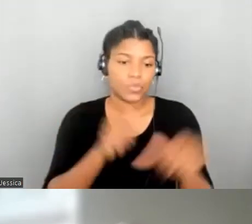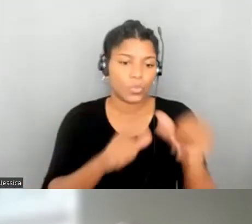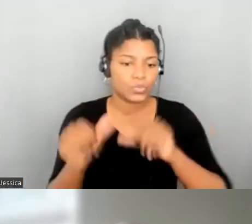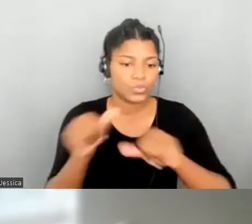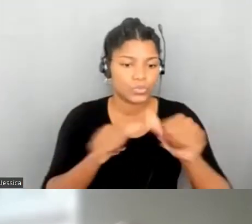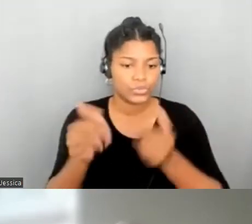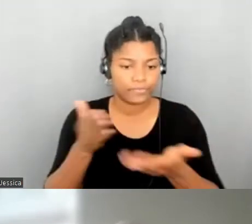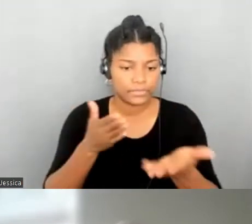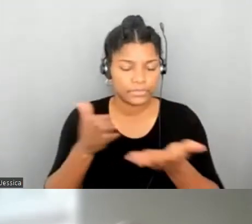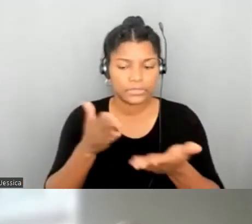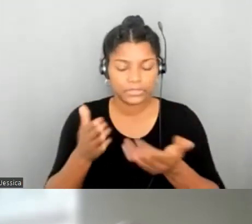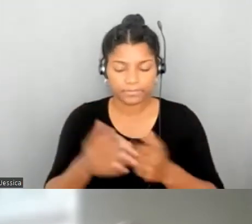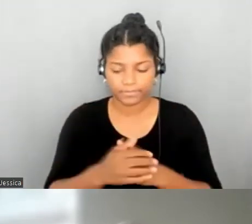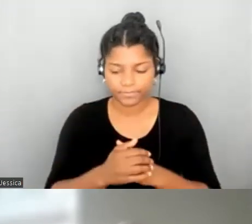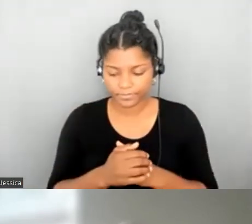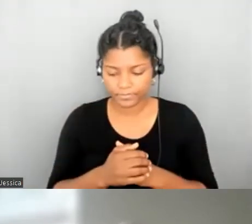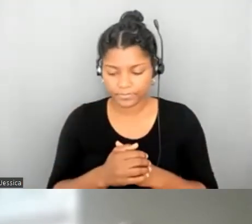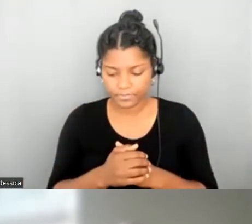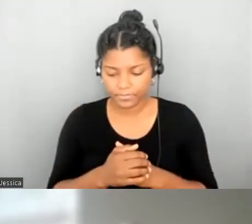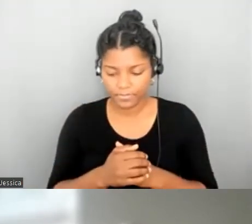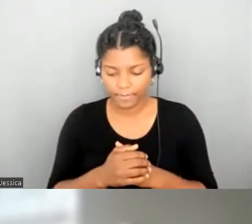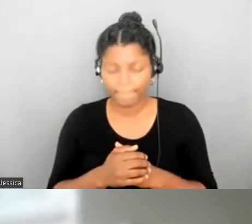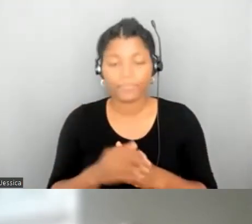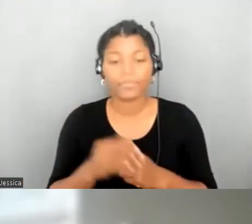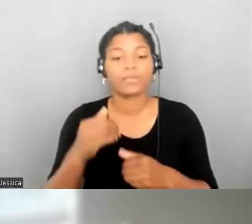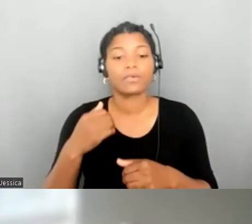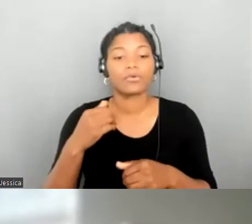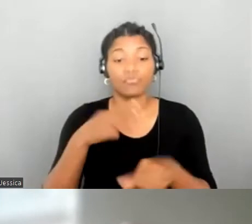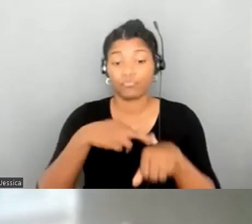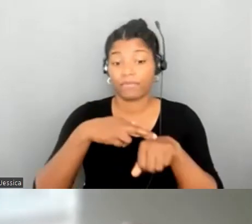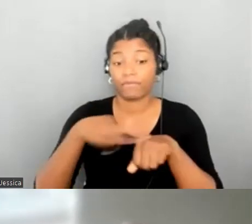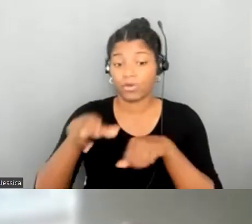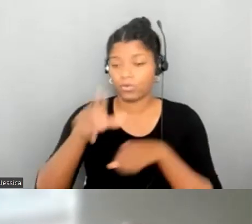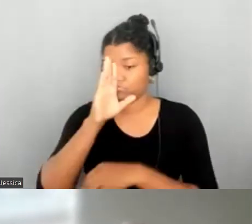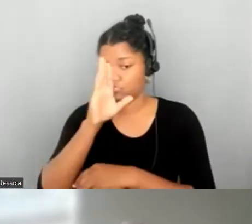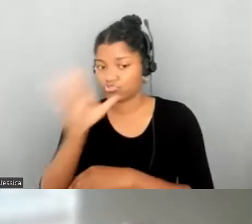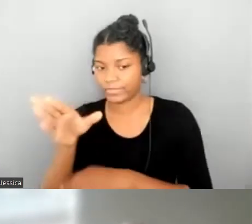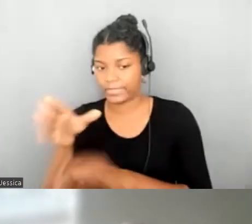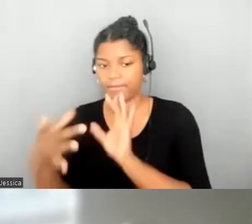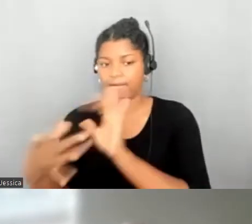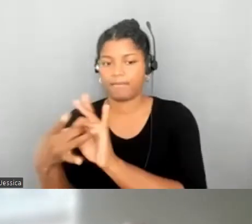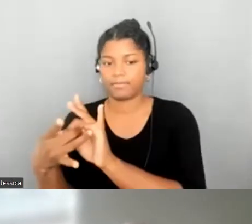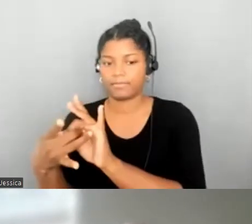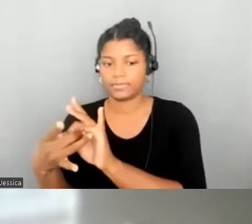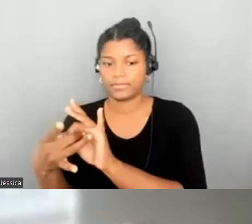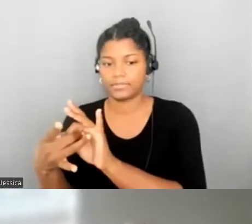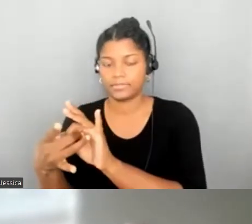We make the referrals straight to Connections, and then they can reach out to the patient